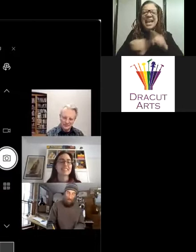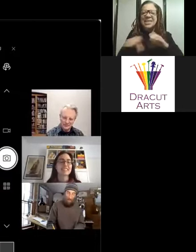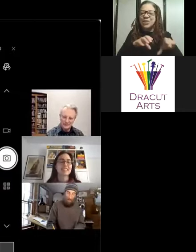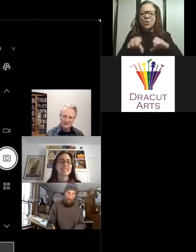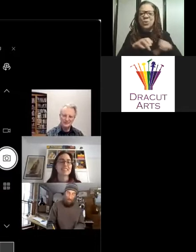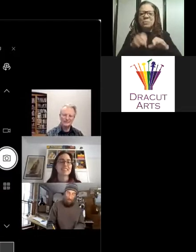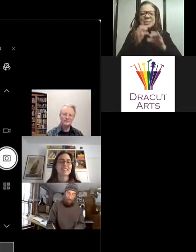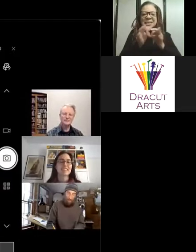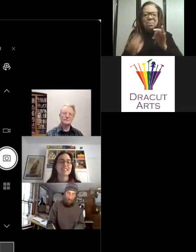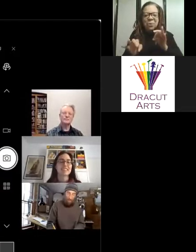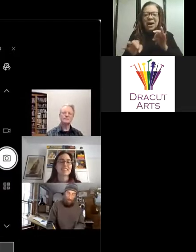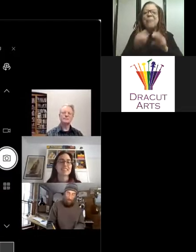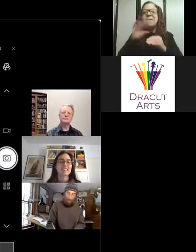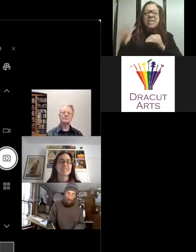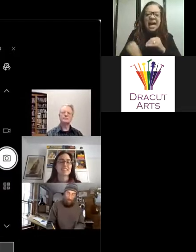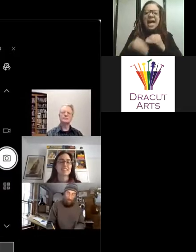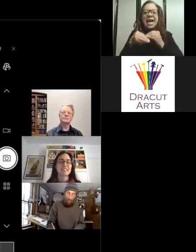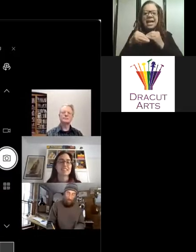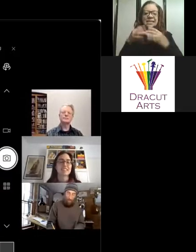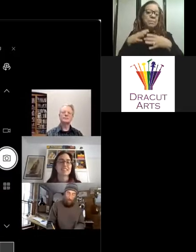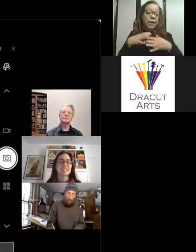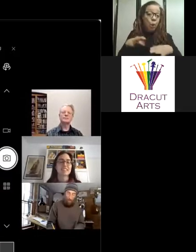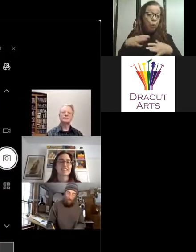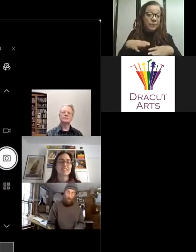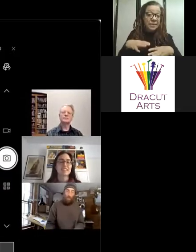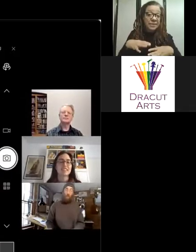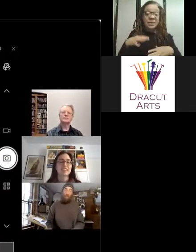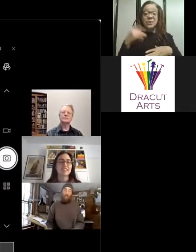I have to at least give them like a little bit of a shape to their body,